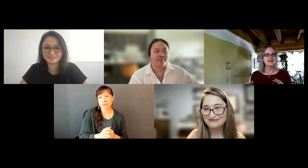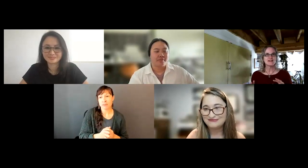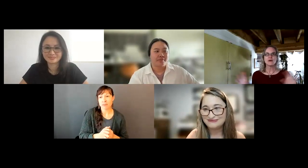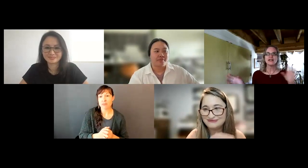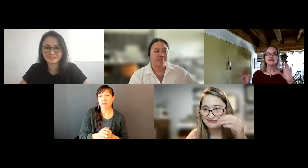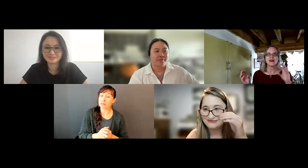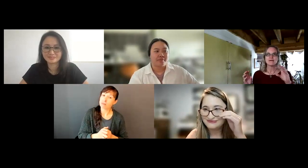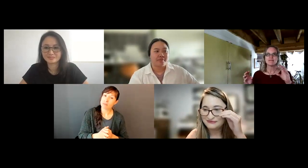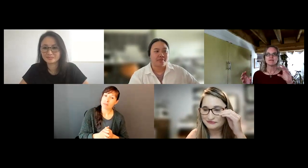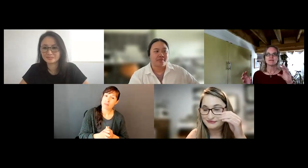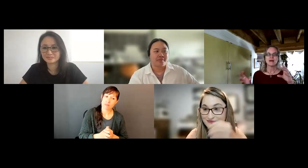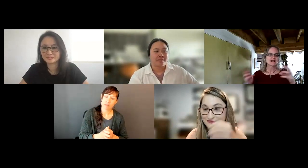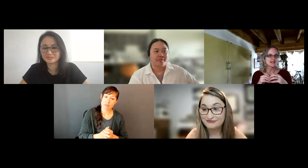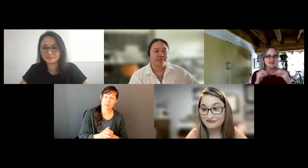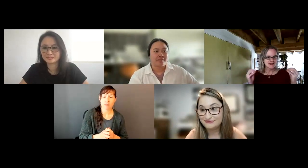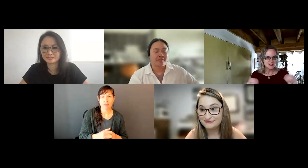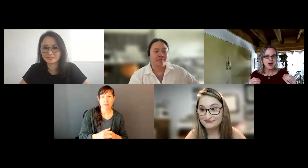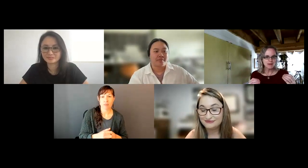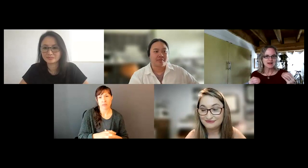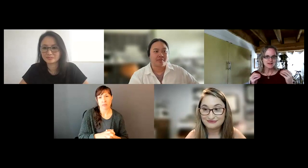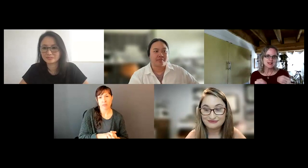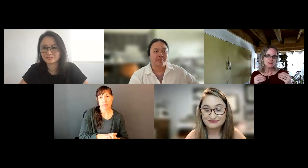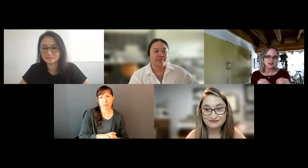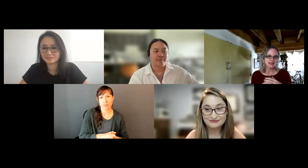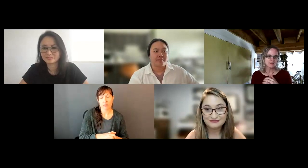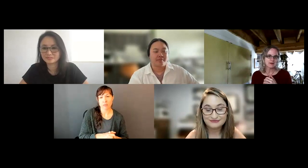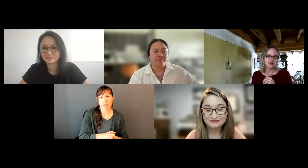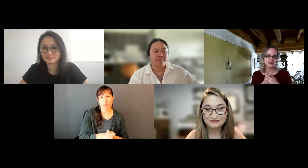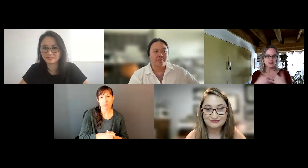So going back to the topic of this particular webinar,